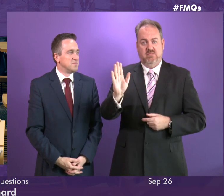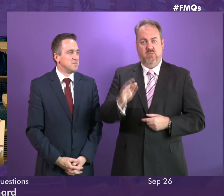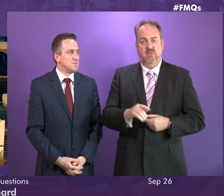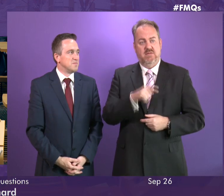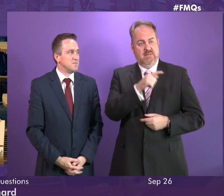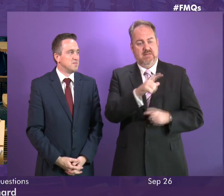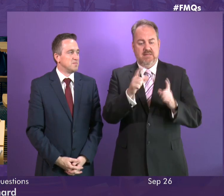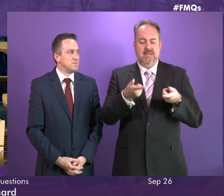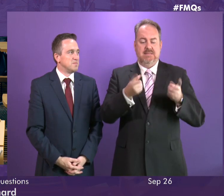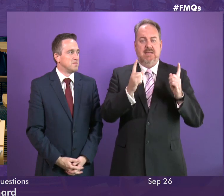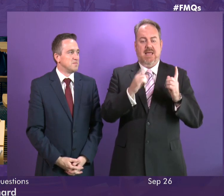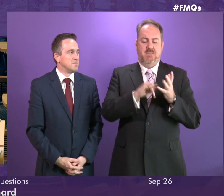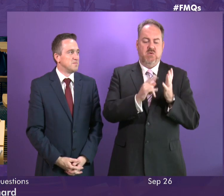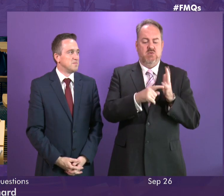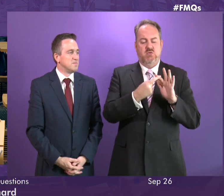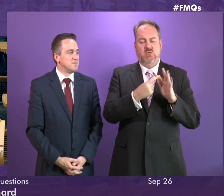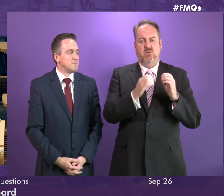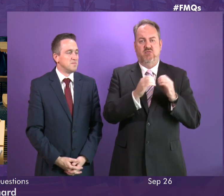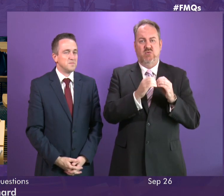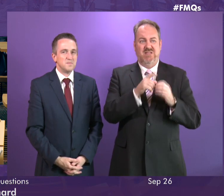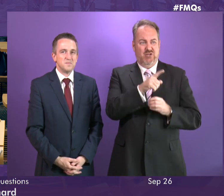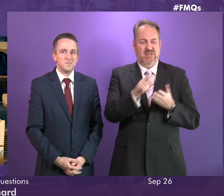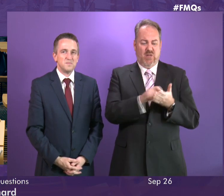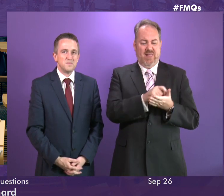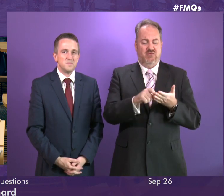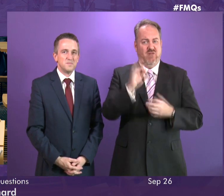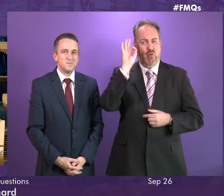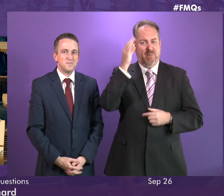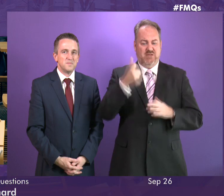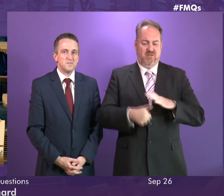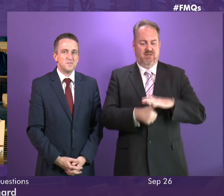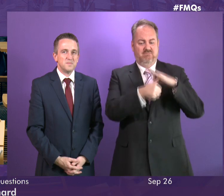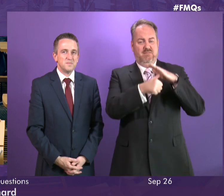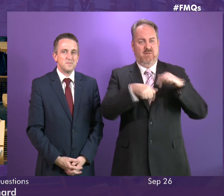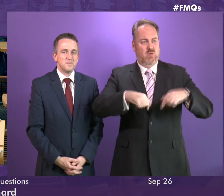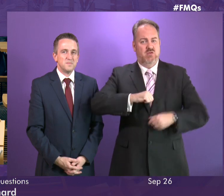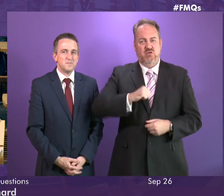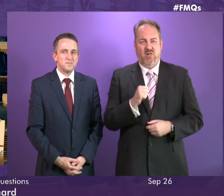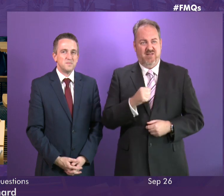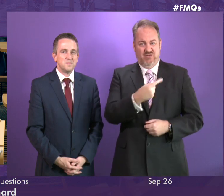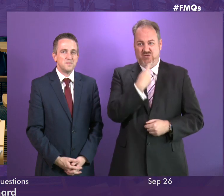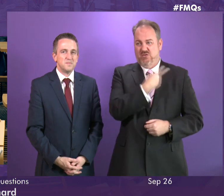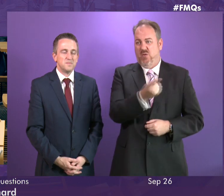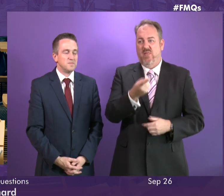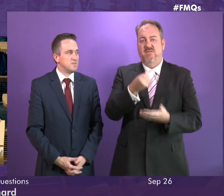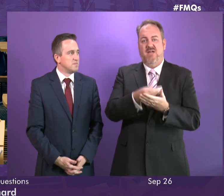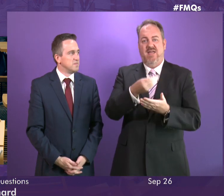view of Dame Sue Bruce, the electoral commissioner for Scotland. She told the Finance and Constitution